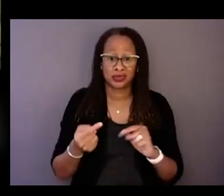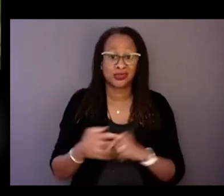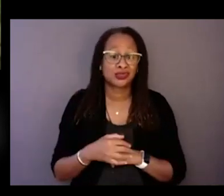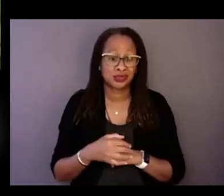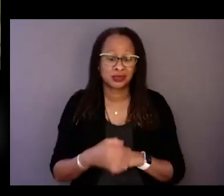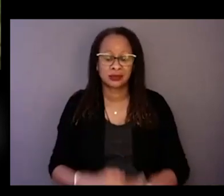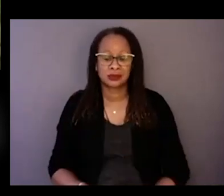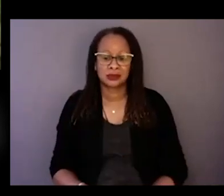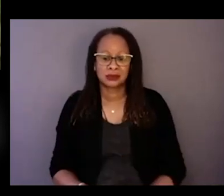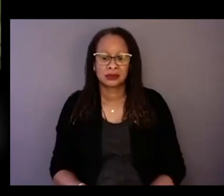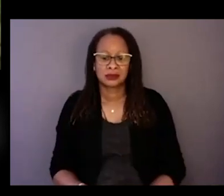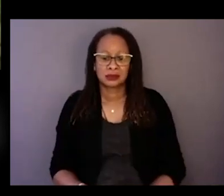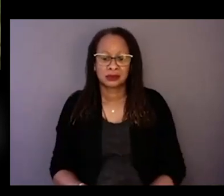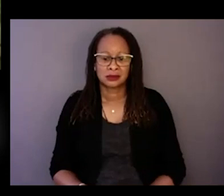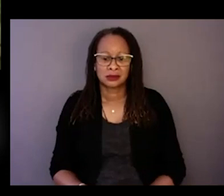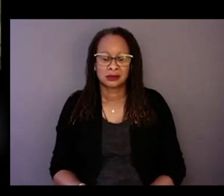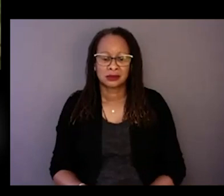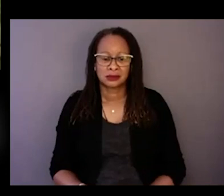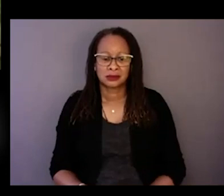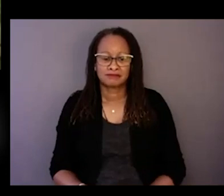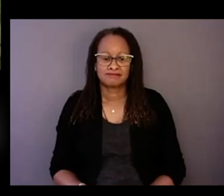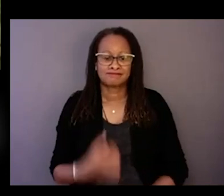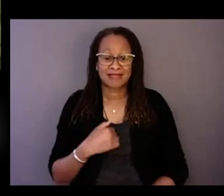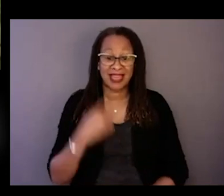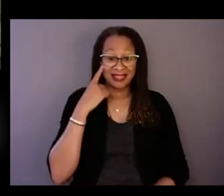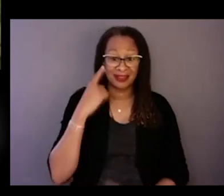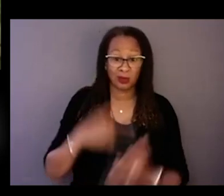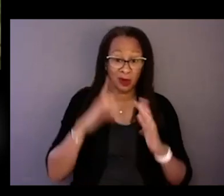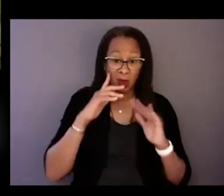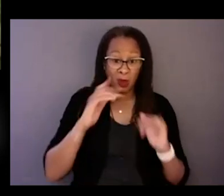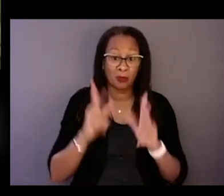And I think what I hope people take away from this